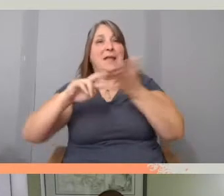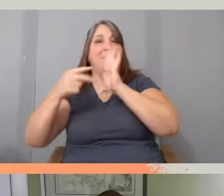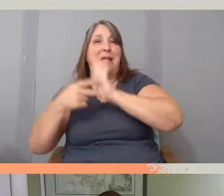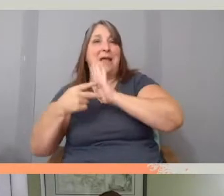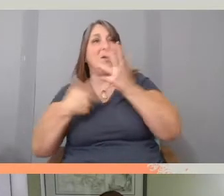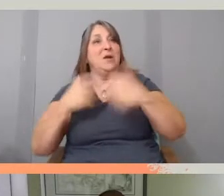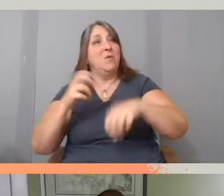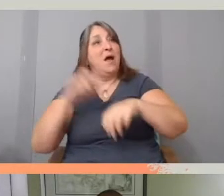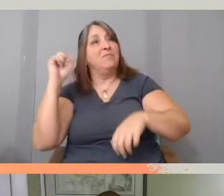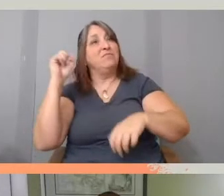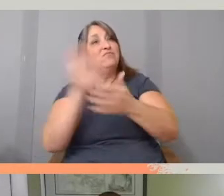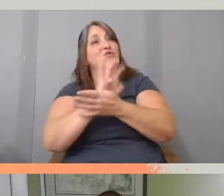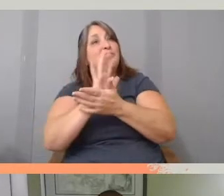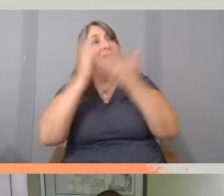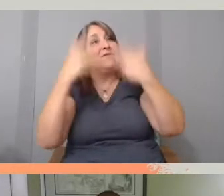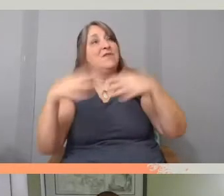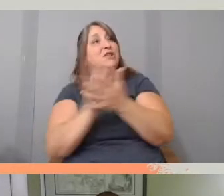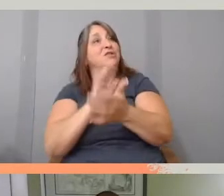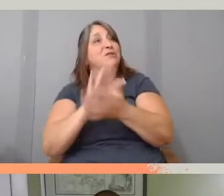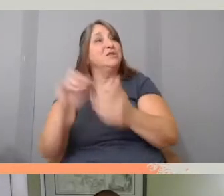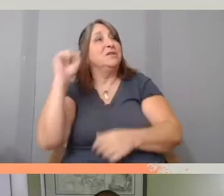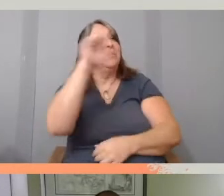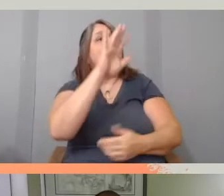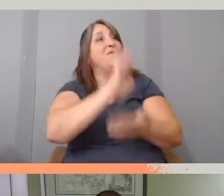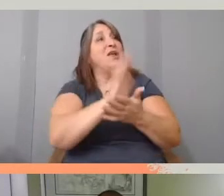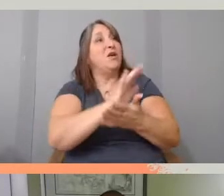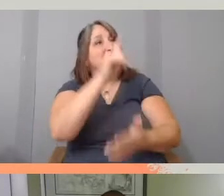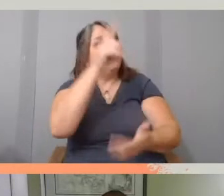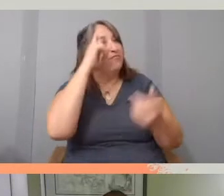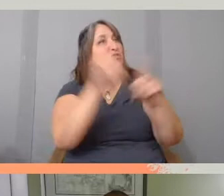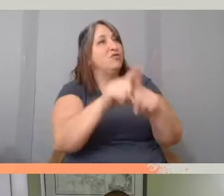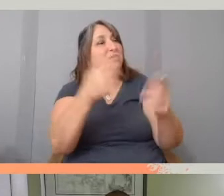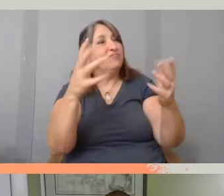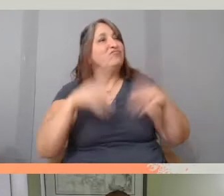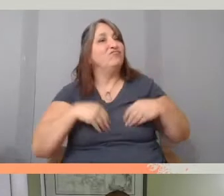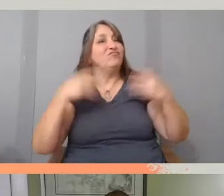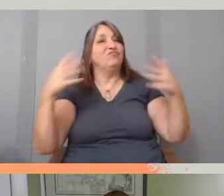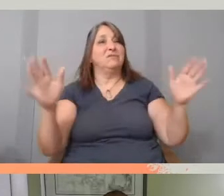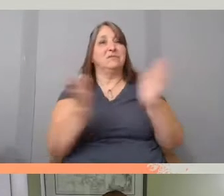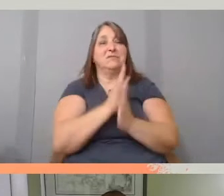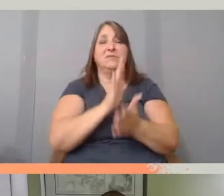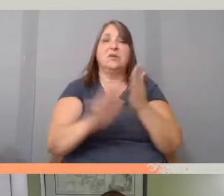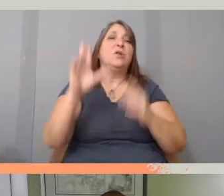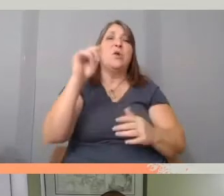and be like, "Oh, you know, this is a film. Can you sign off on it?" That's it. You know, we really wanted the process to include them.